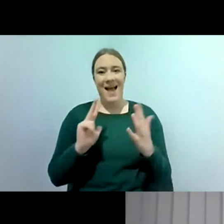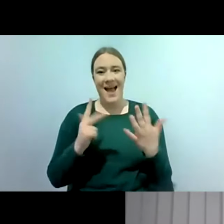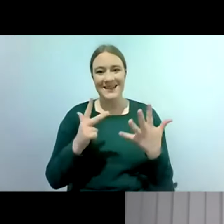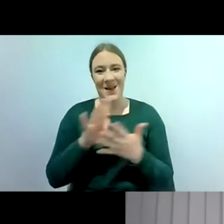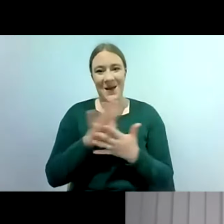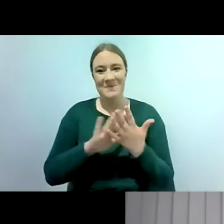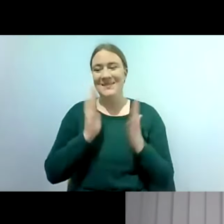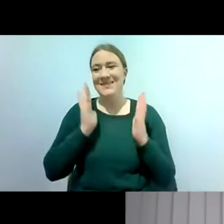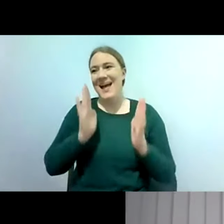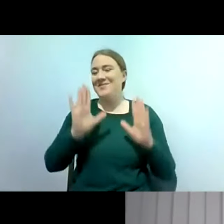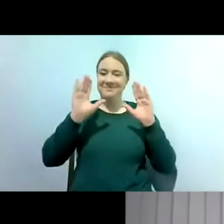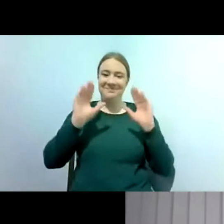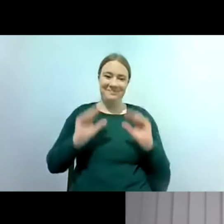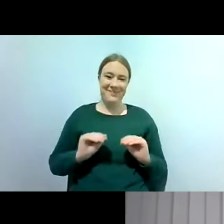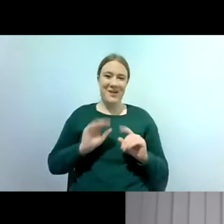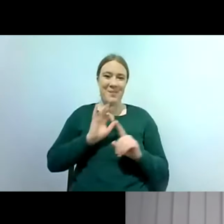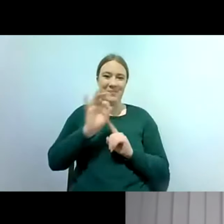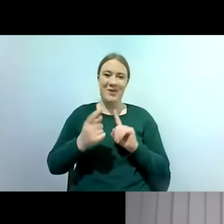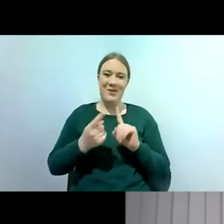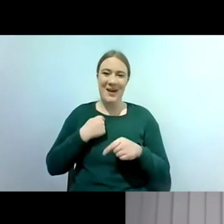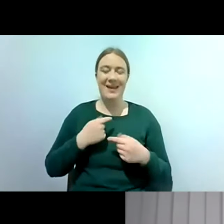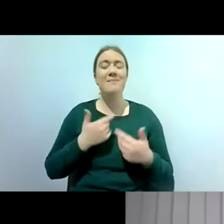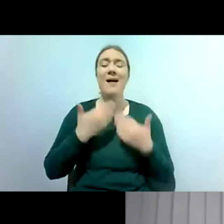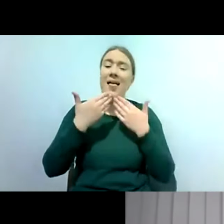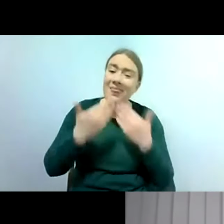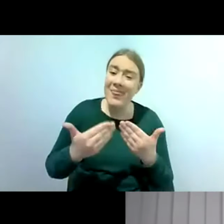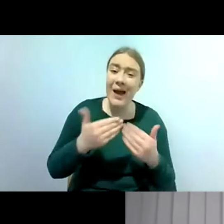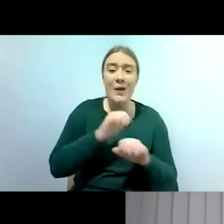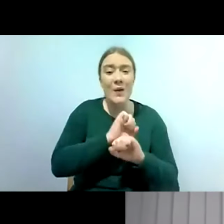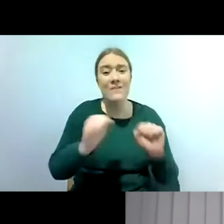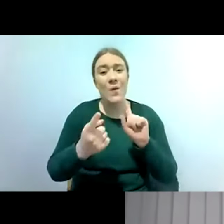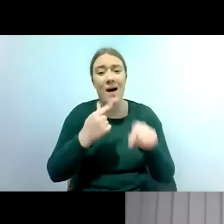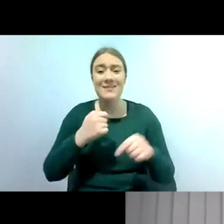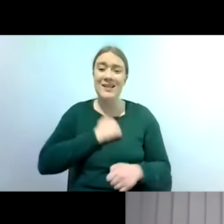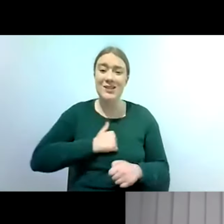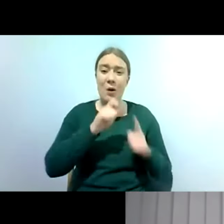the q and a session um but thank you for your answers sorry pete that i seem to pick on you